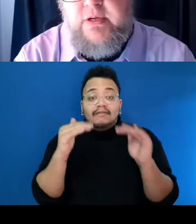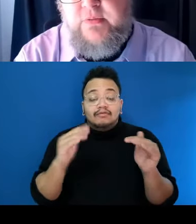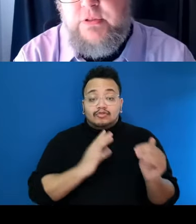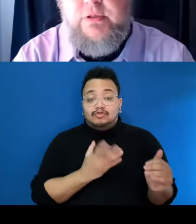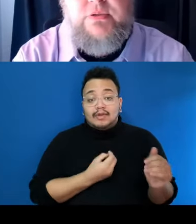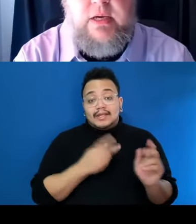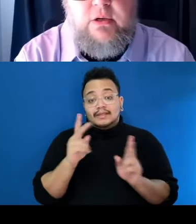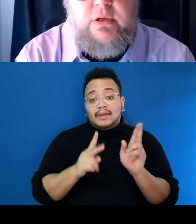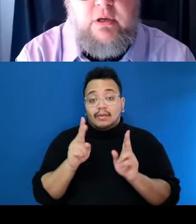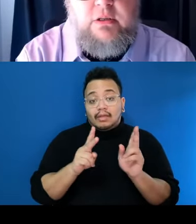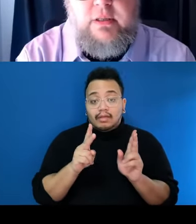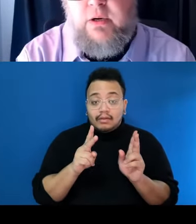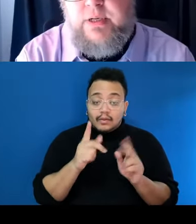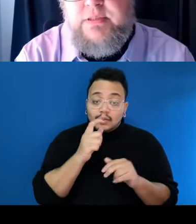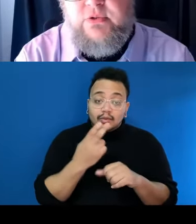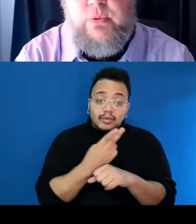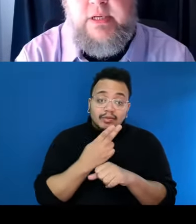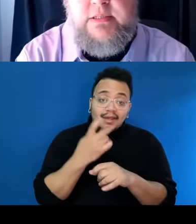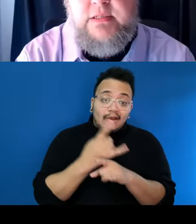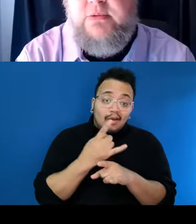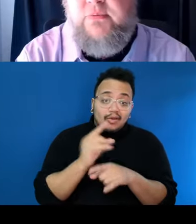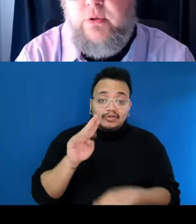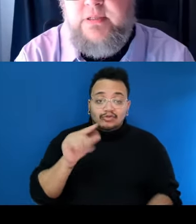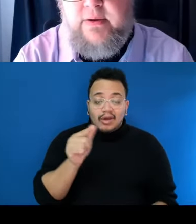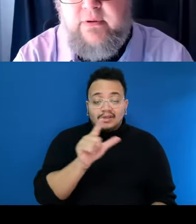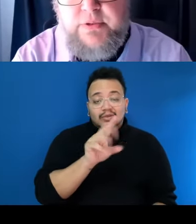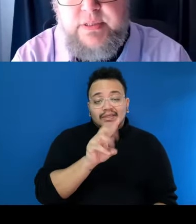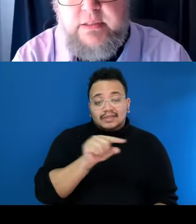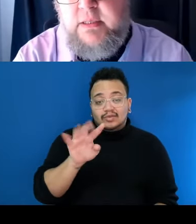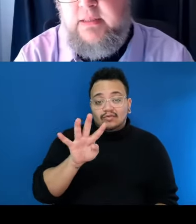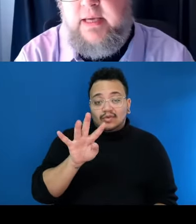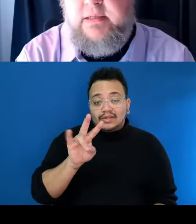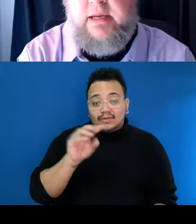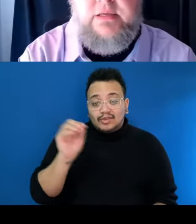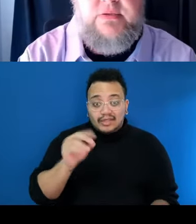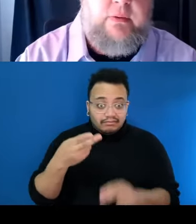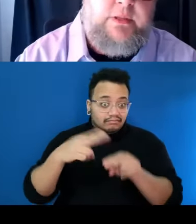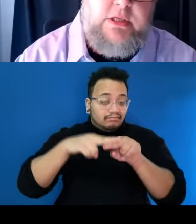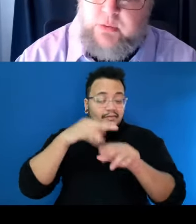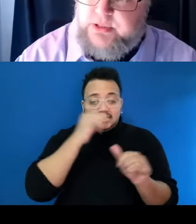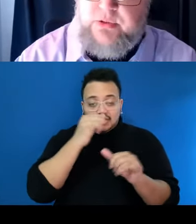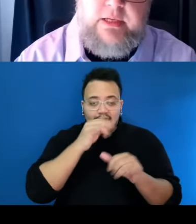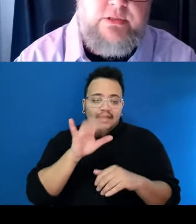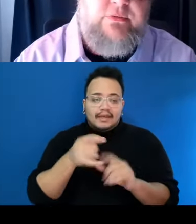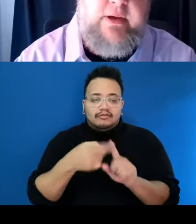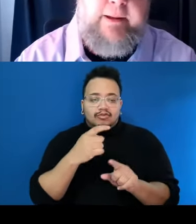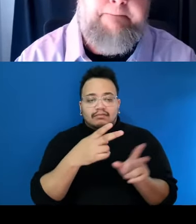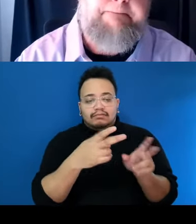trans folks are using alcohol at rates of 26 to 47%. And again, that data is from the US Trans Survey.